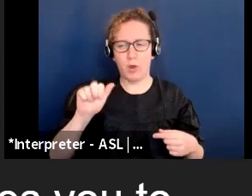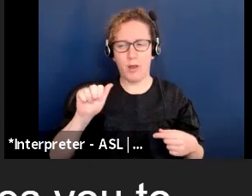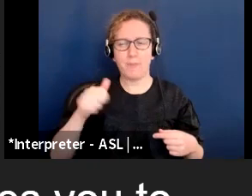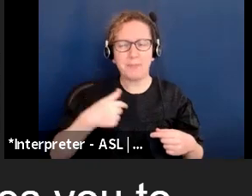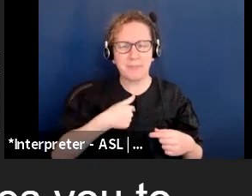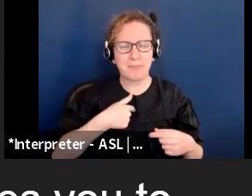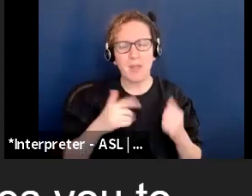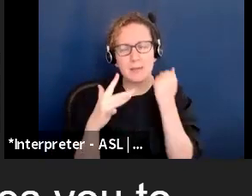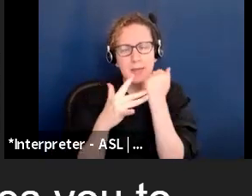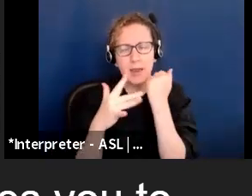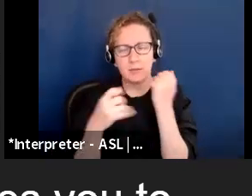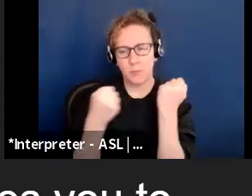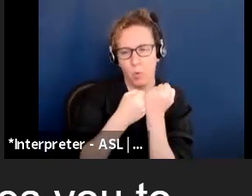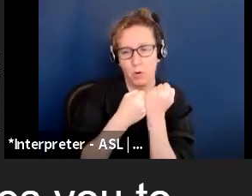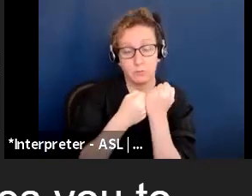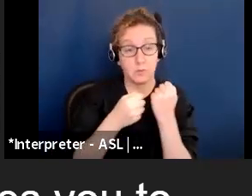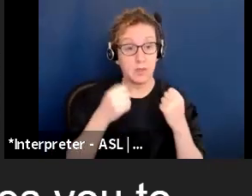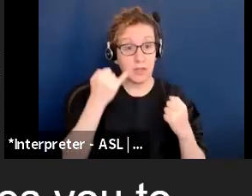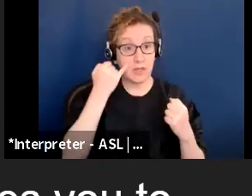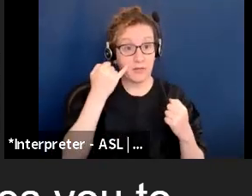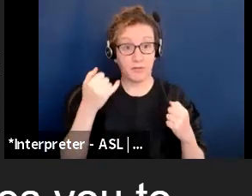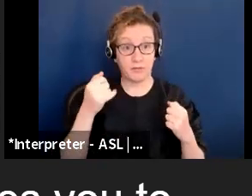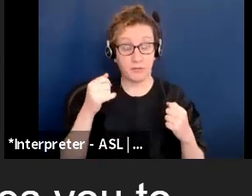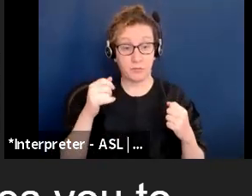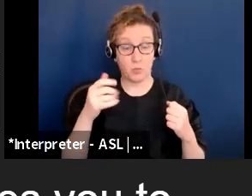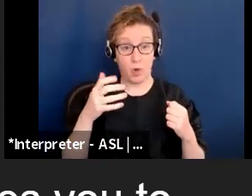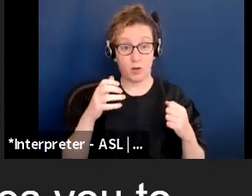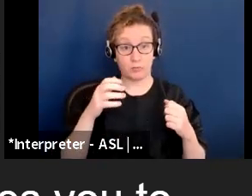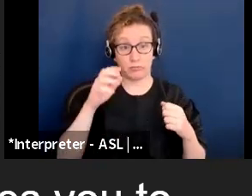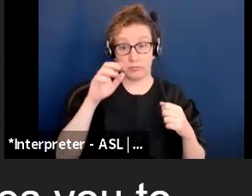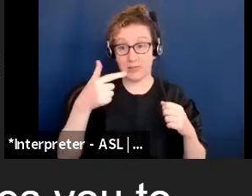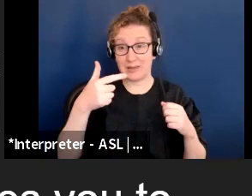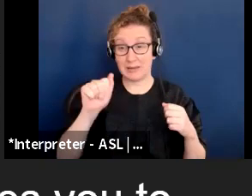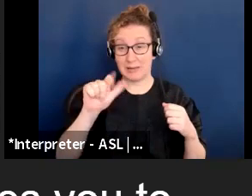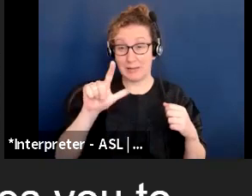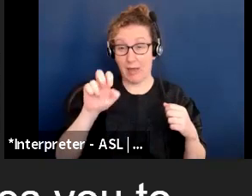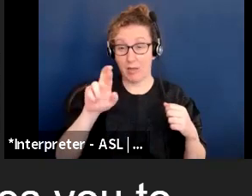view, you can do that in the top right corner of the slides to see the interpreter and all